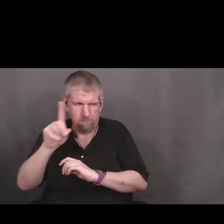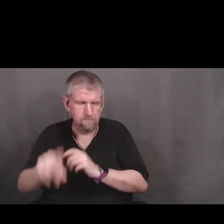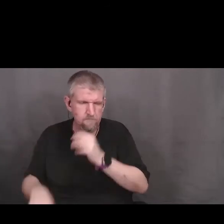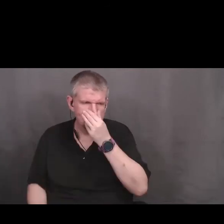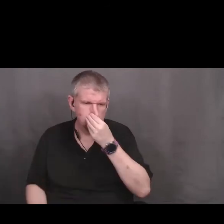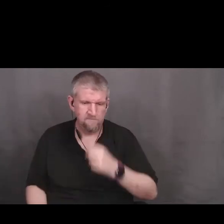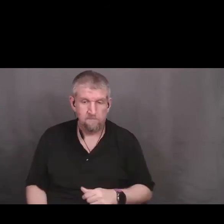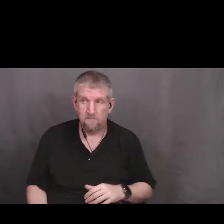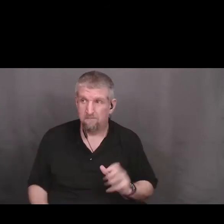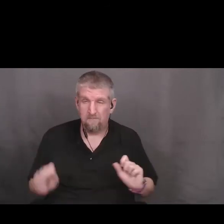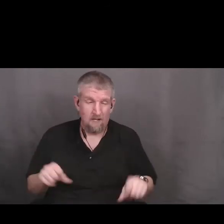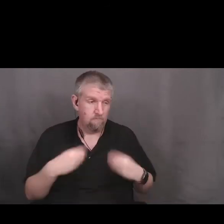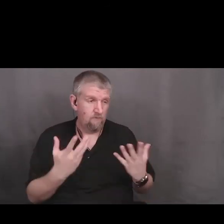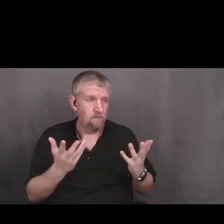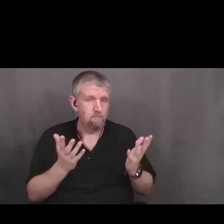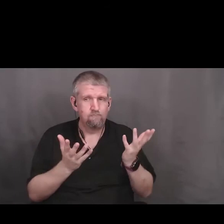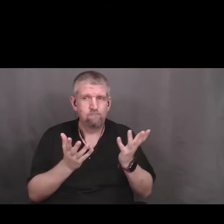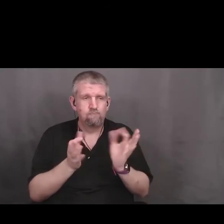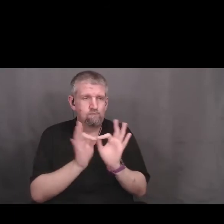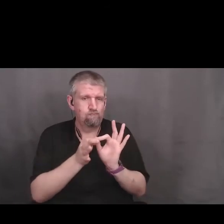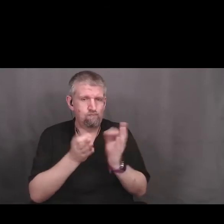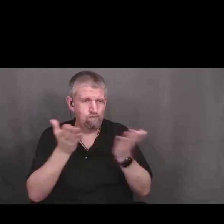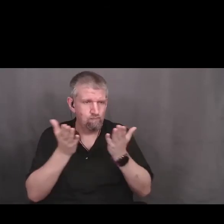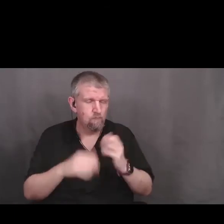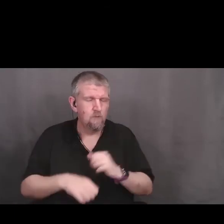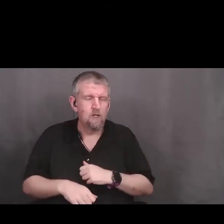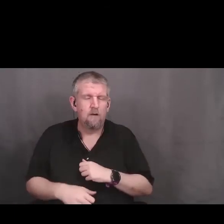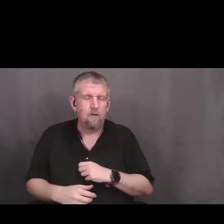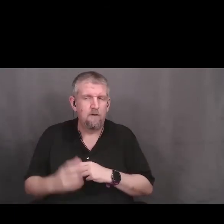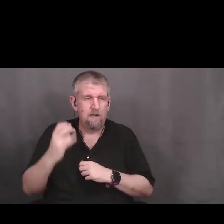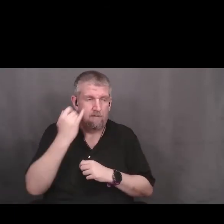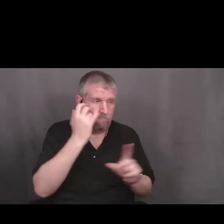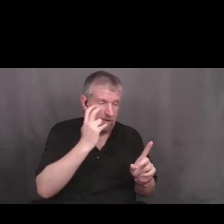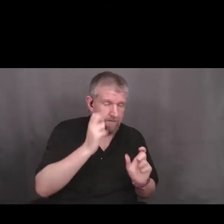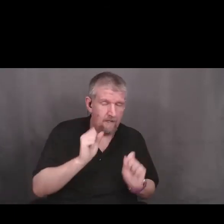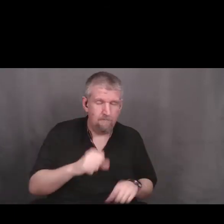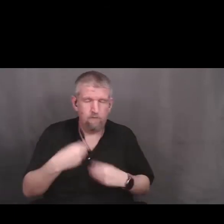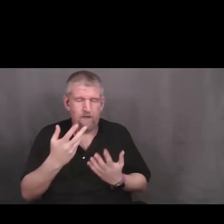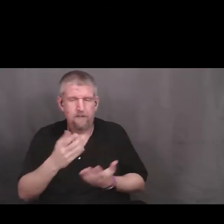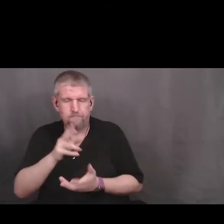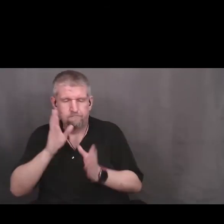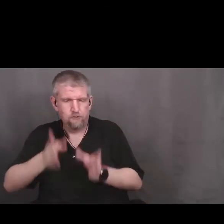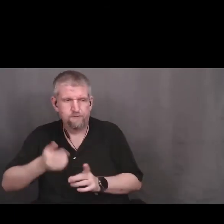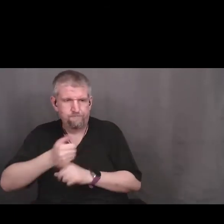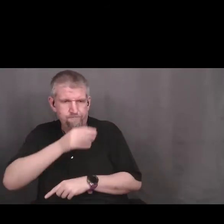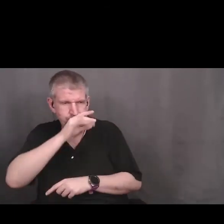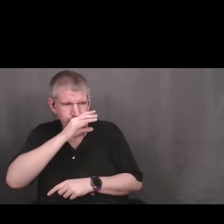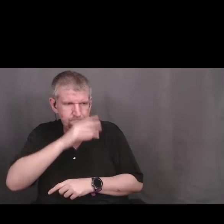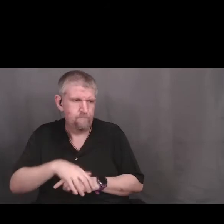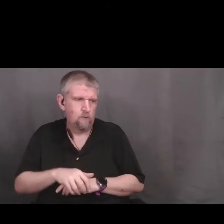They can also provide interpreter services, readers. So, the agency has the ability to provide those services